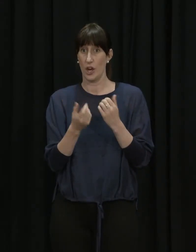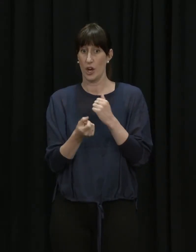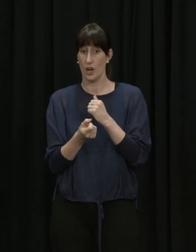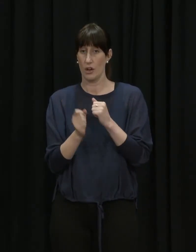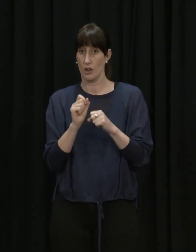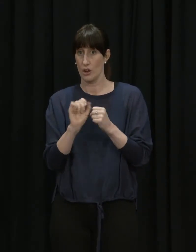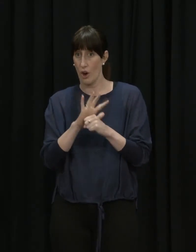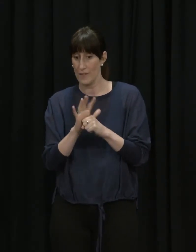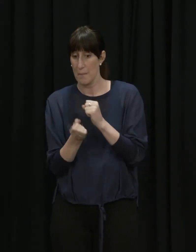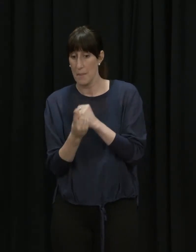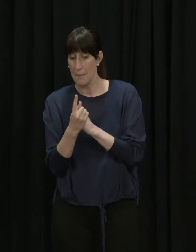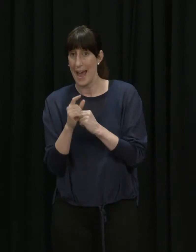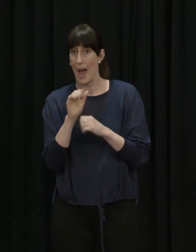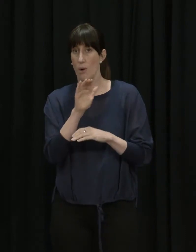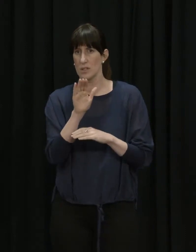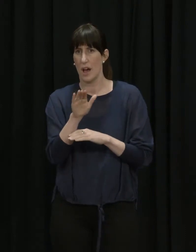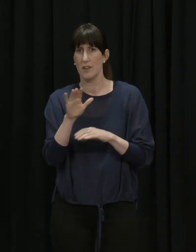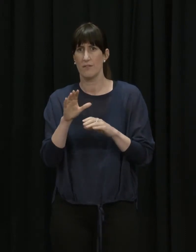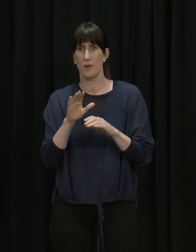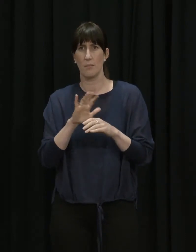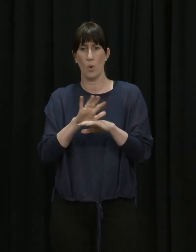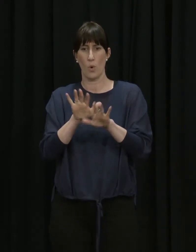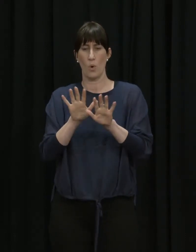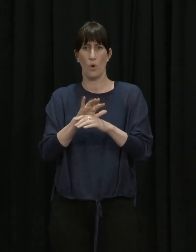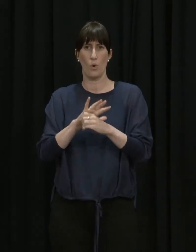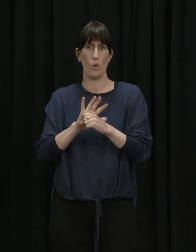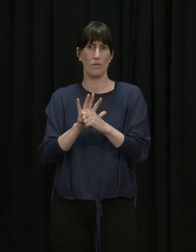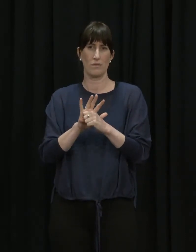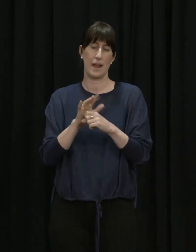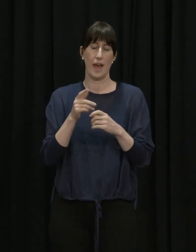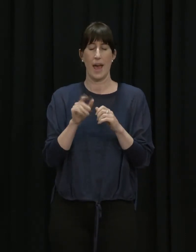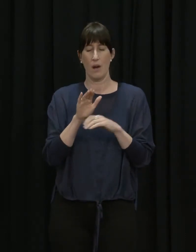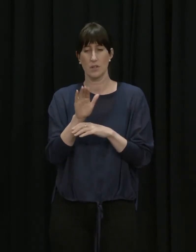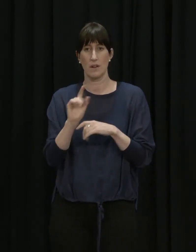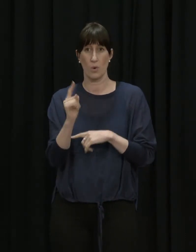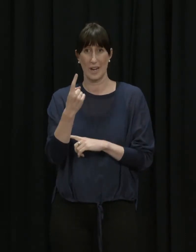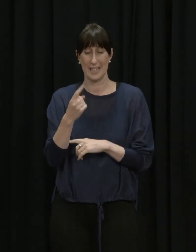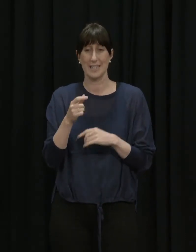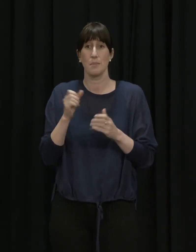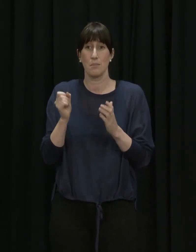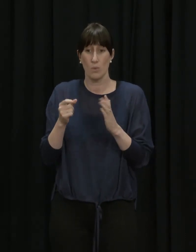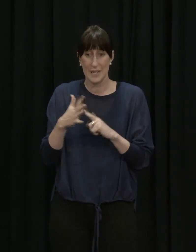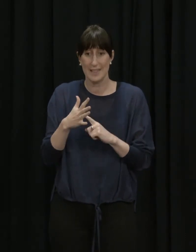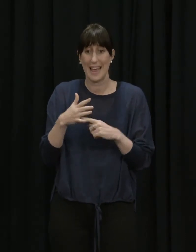in Auckland and our efforts to ensure that if there is any spread beyond Auckland, we detected early.